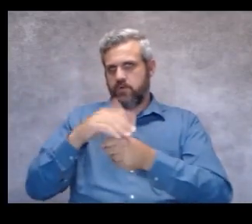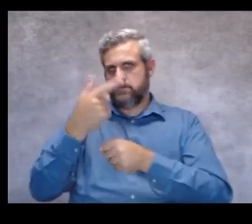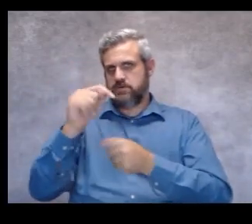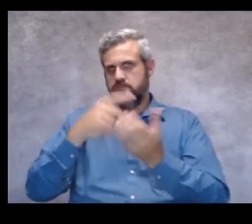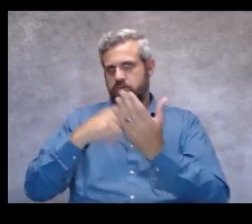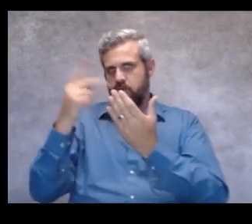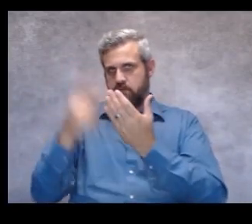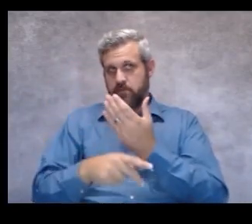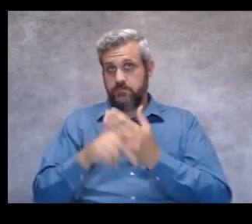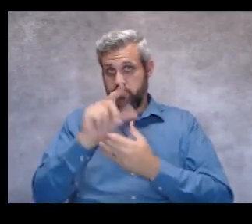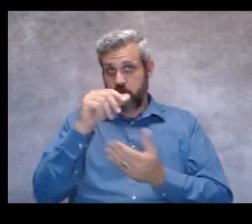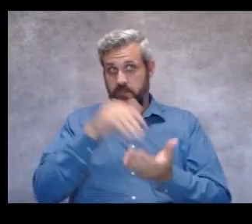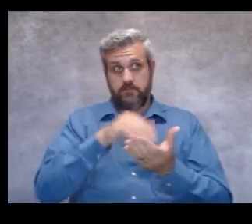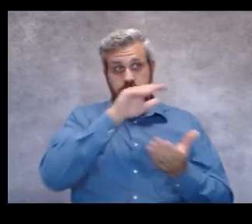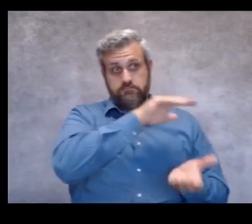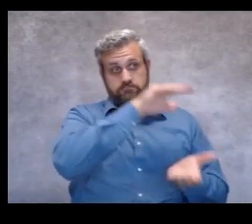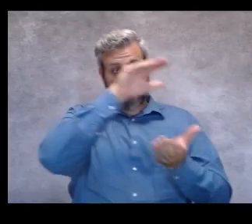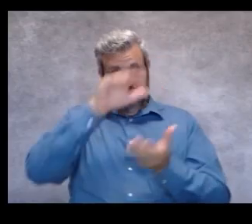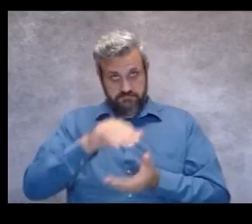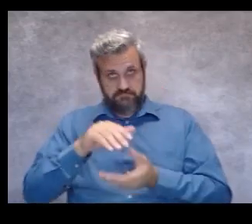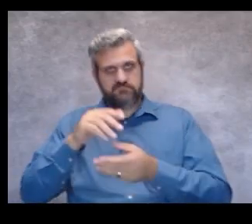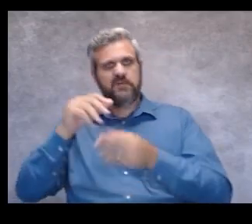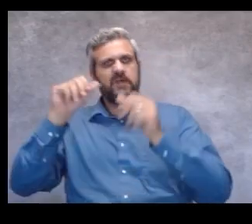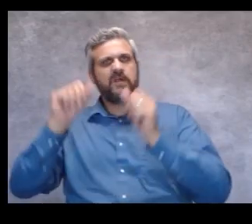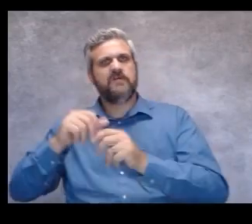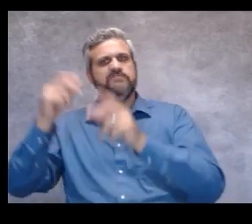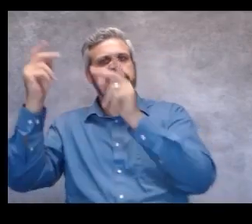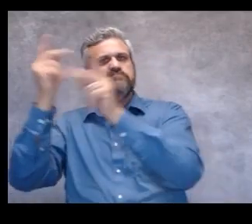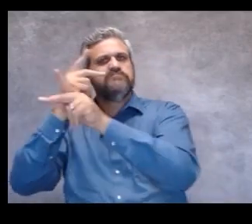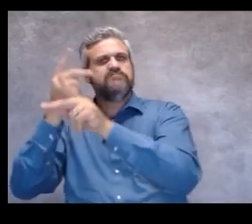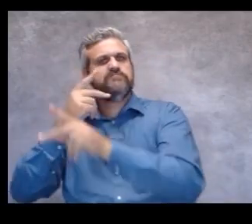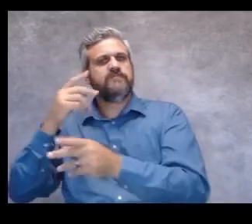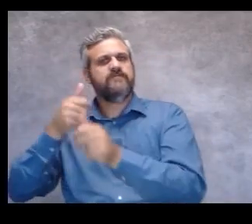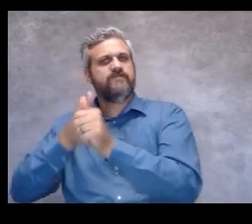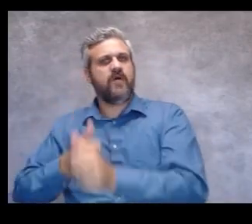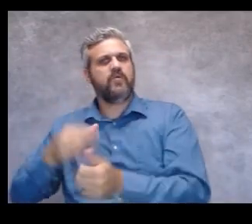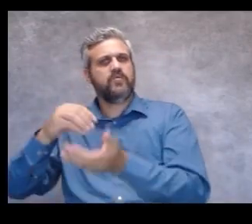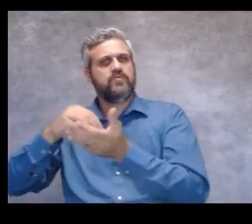addition to the base amount, the formula allocates a per student rate based on